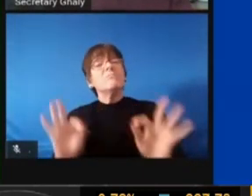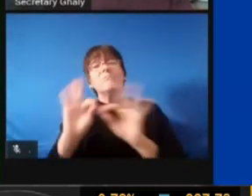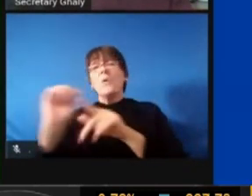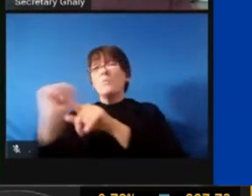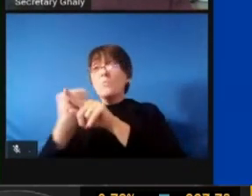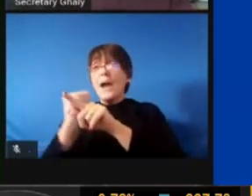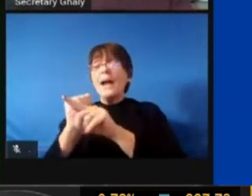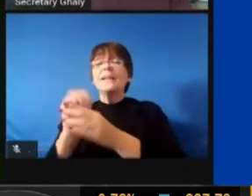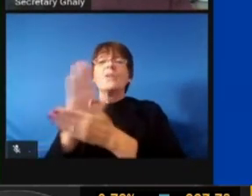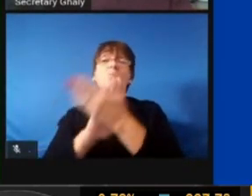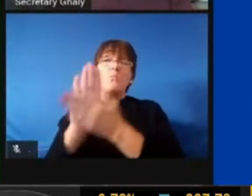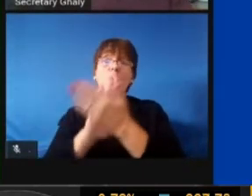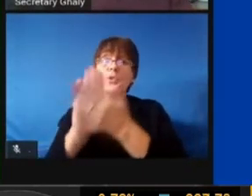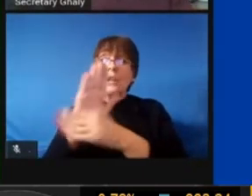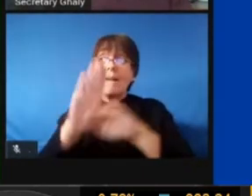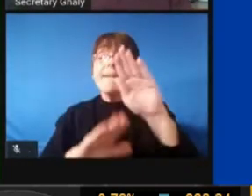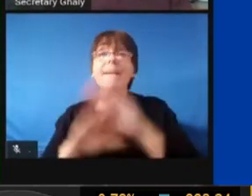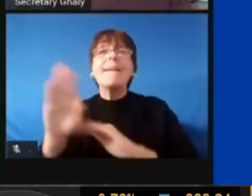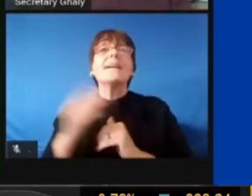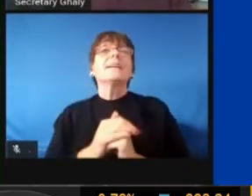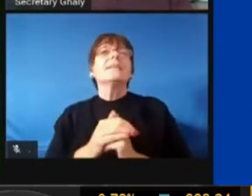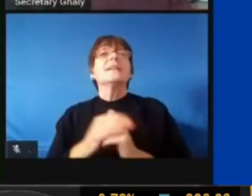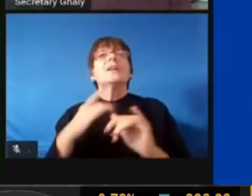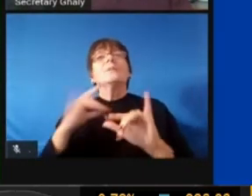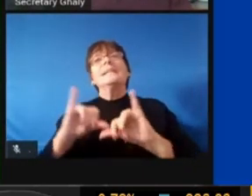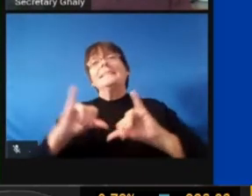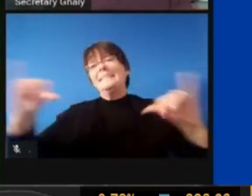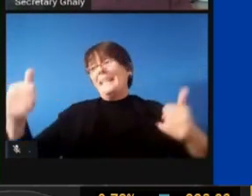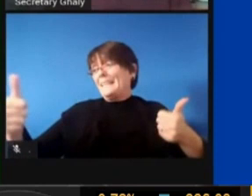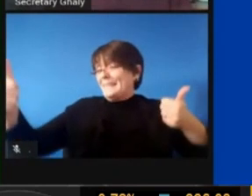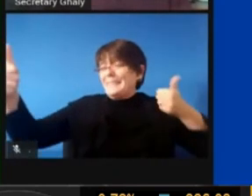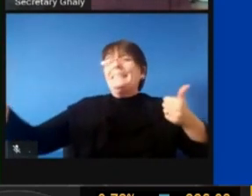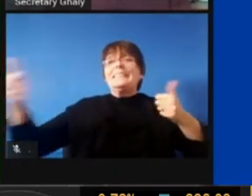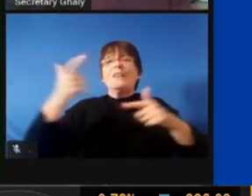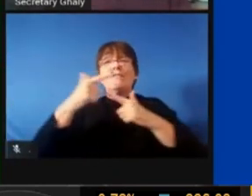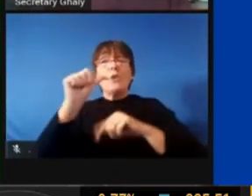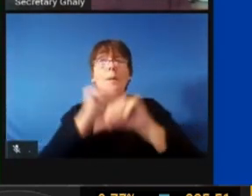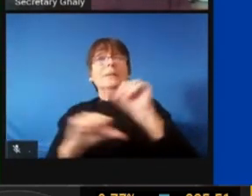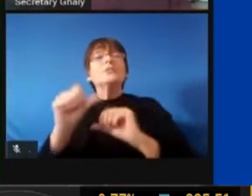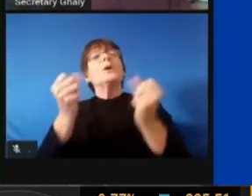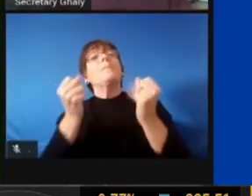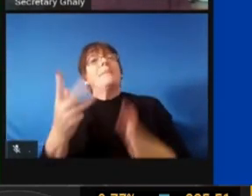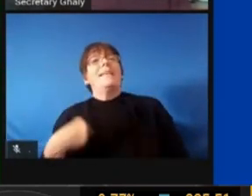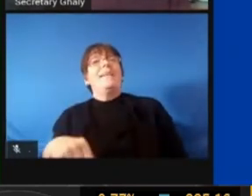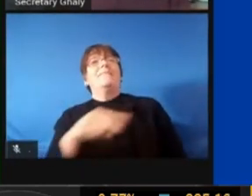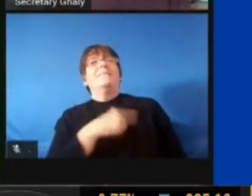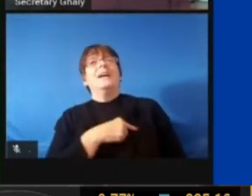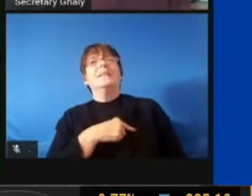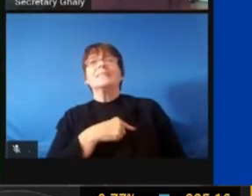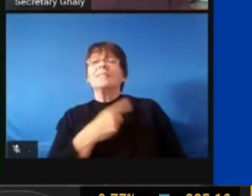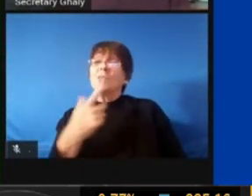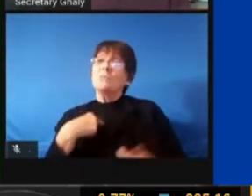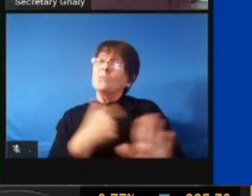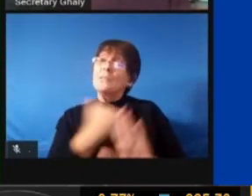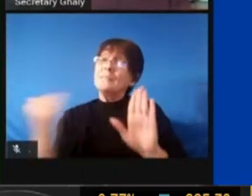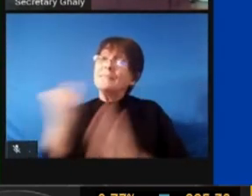MIXING. WE HAVE AVOIDED AND CONTINUE TO PRACTICE IMPORTANT THINGS LIKE HAND HYGIENE.